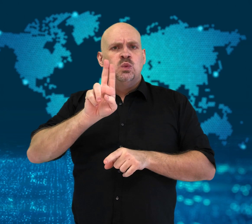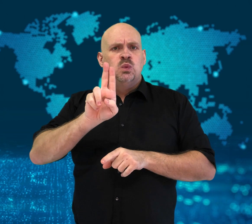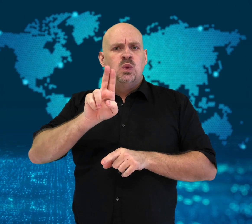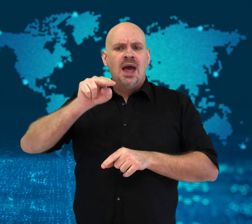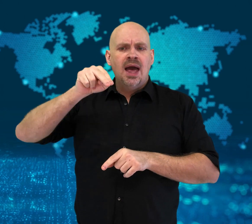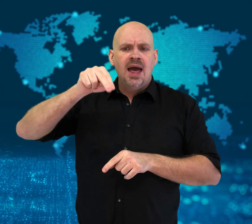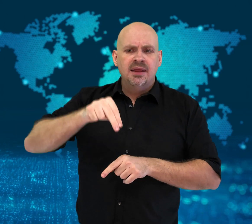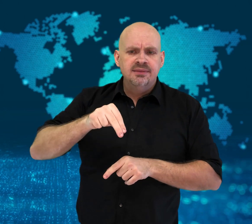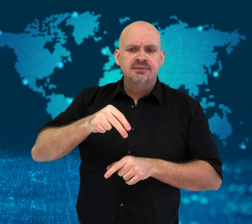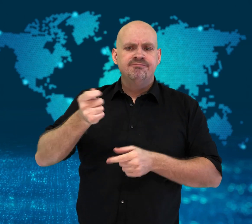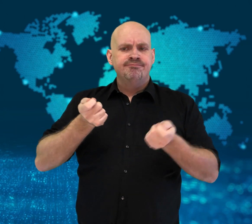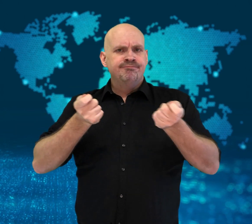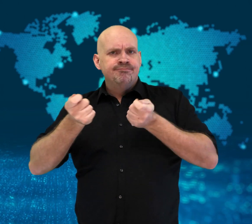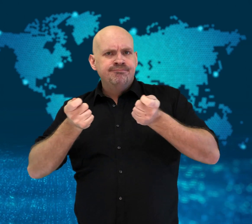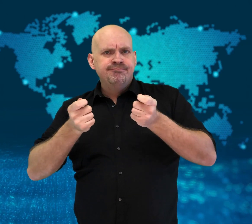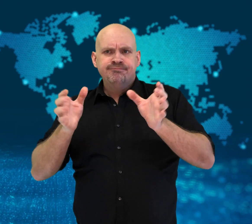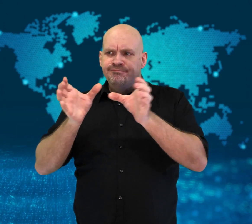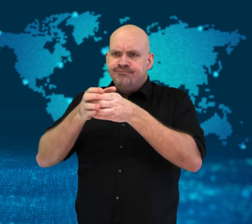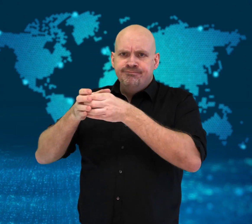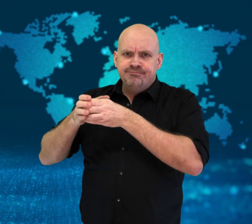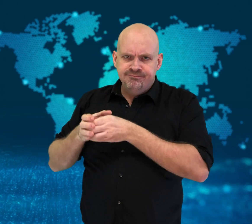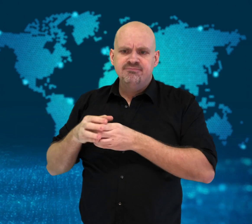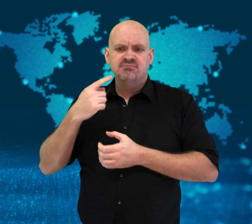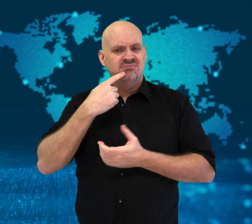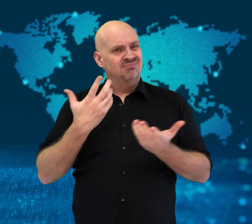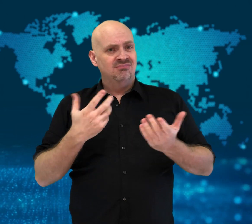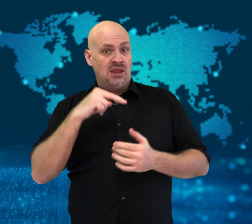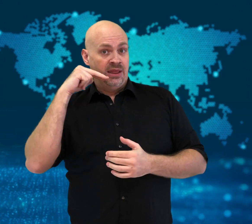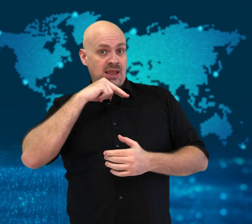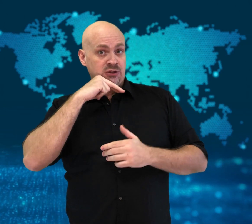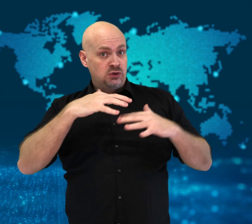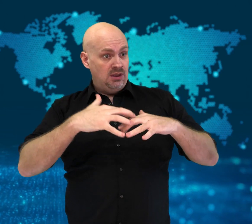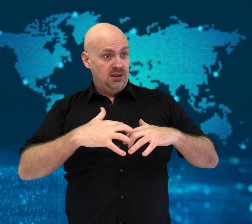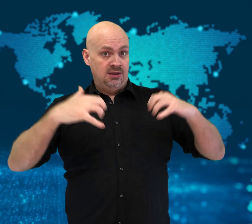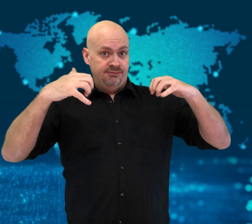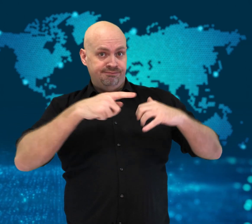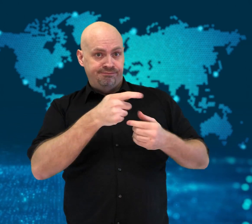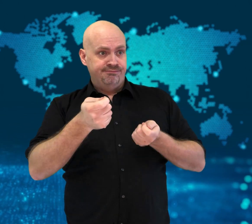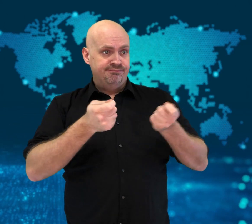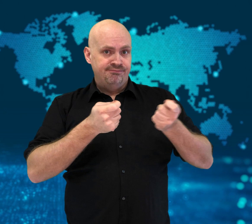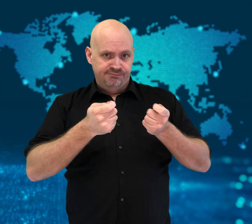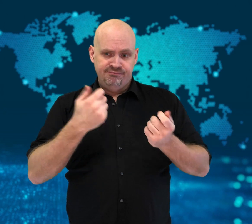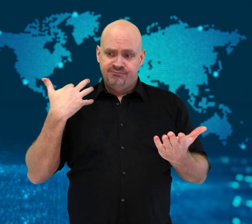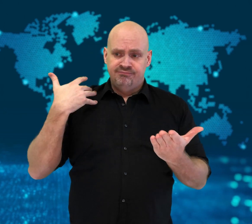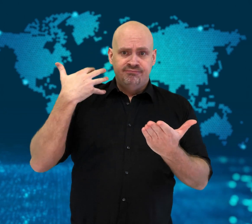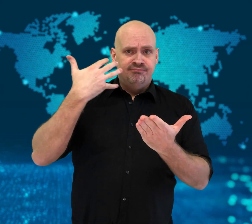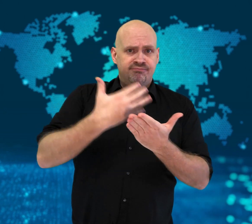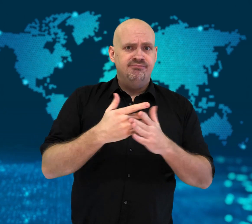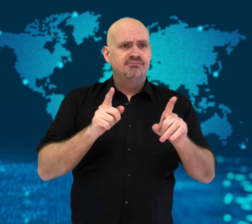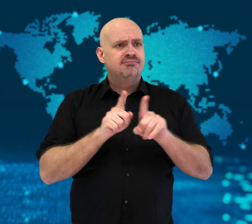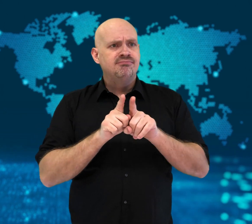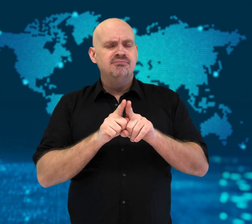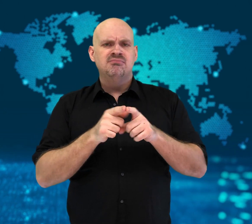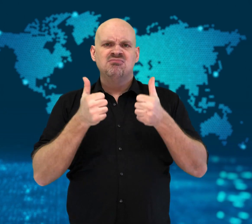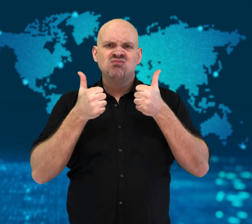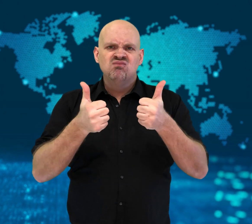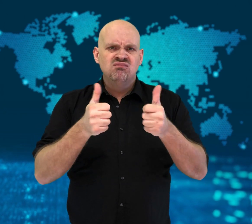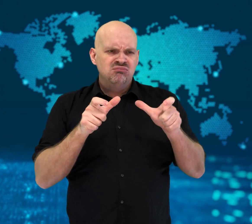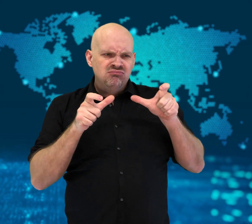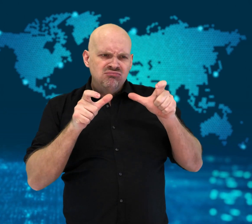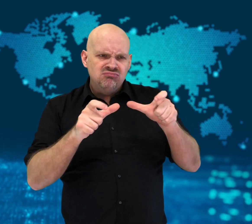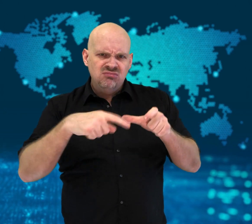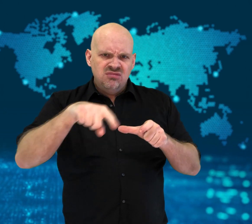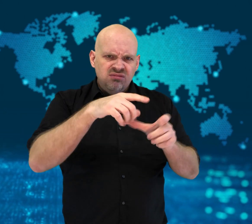and the United Nations blame the Nigerian government for not doing